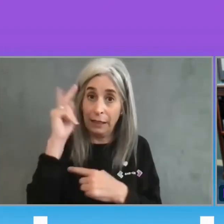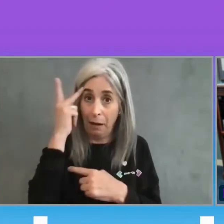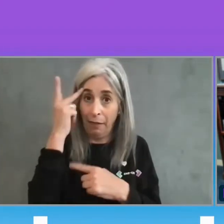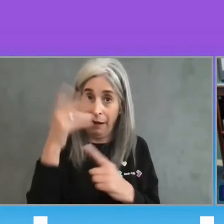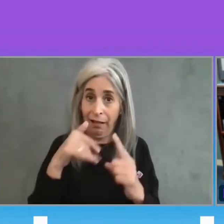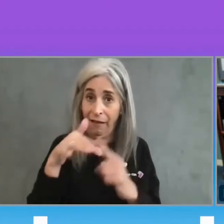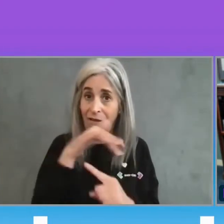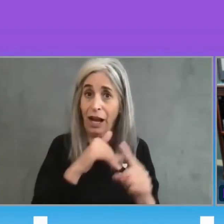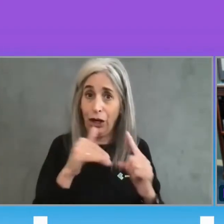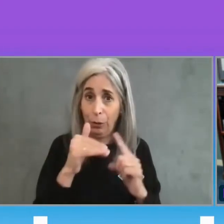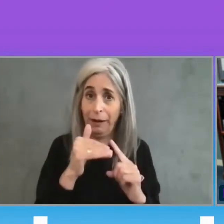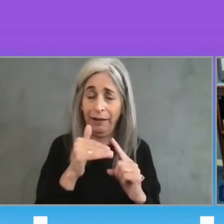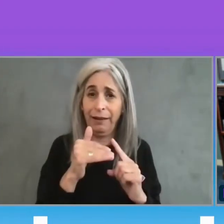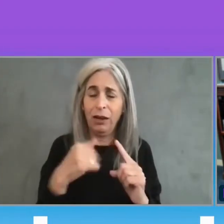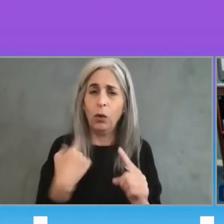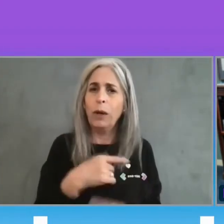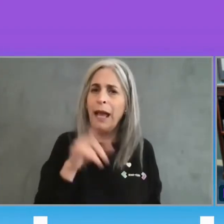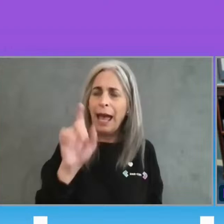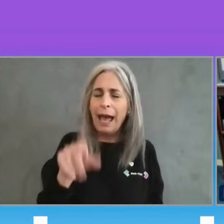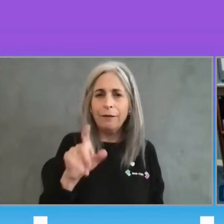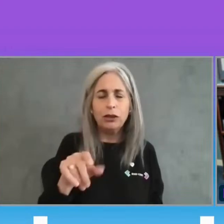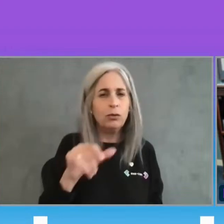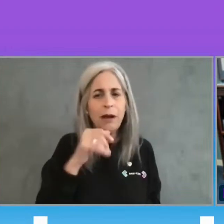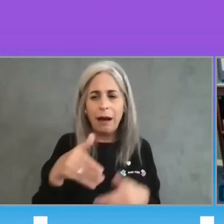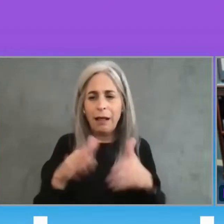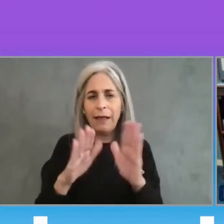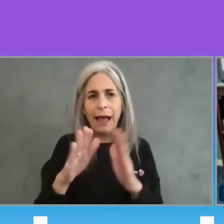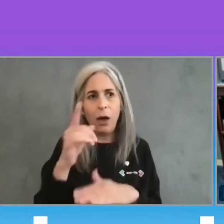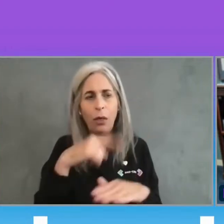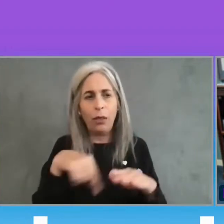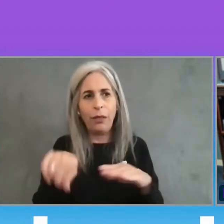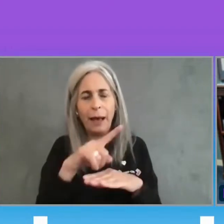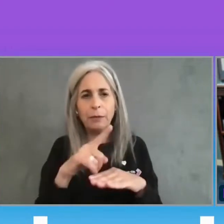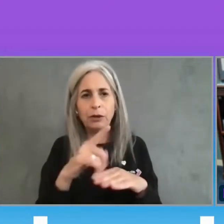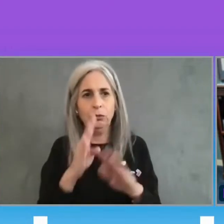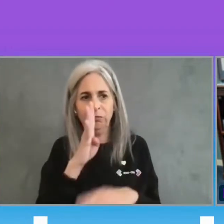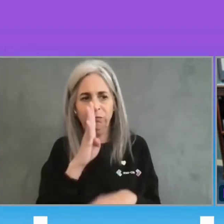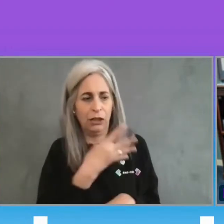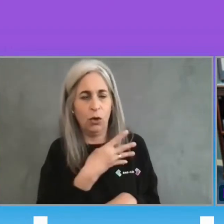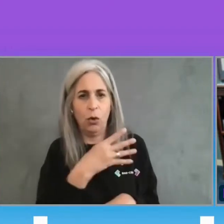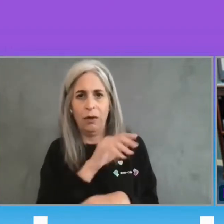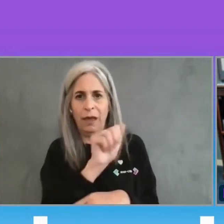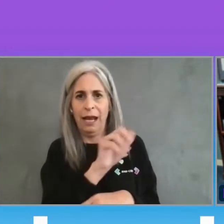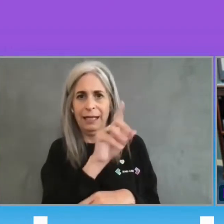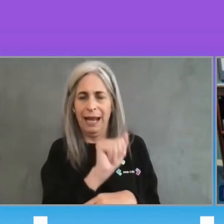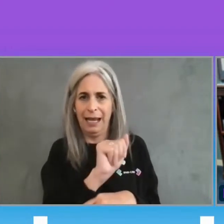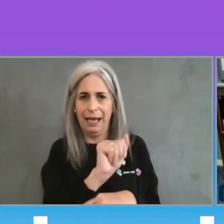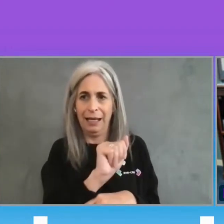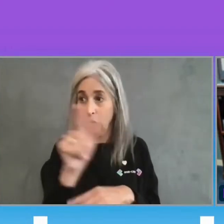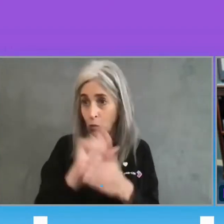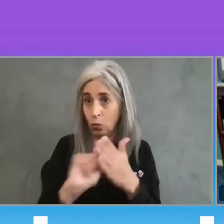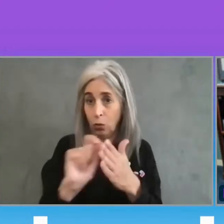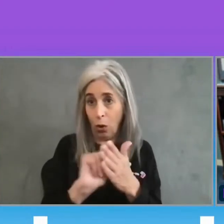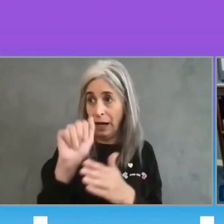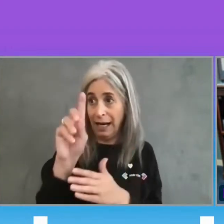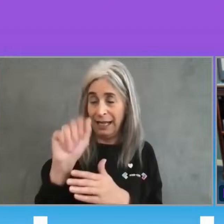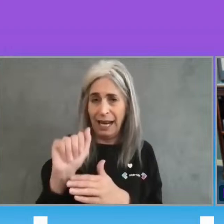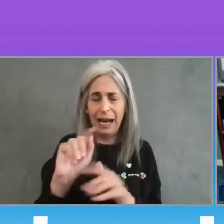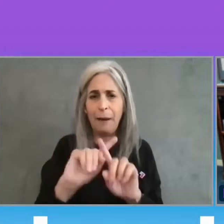environment, we have to not allow them to undermine the Ada. You wrote the Ada. The problem